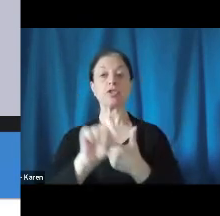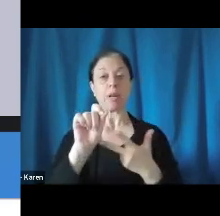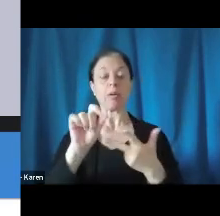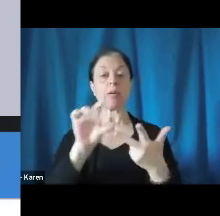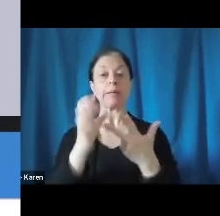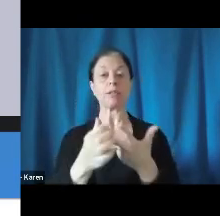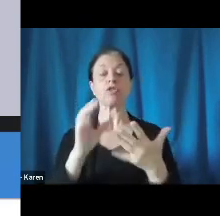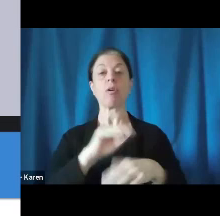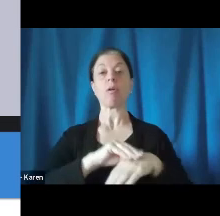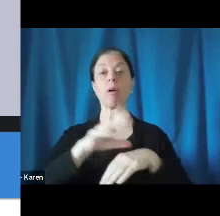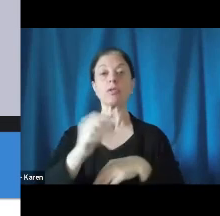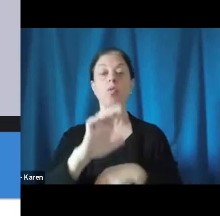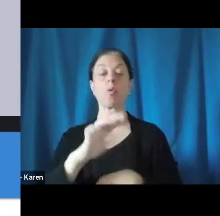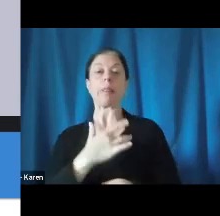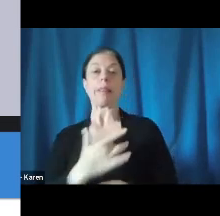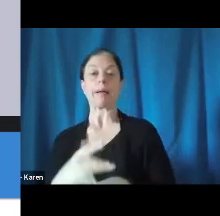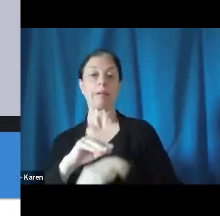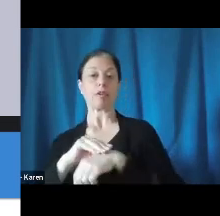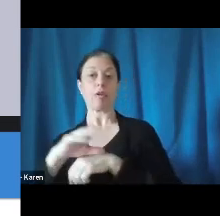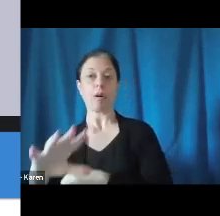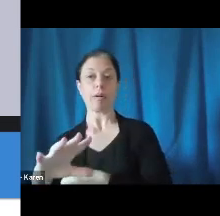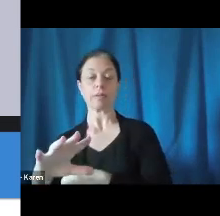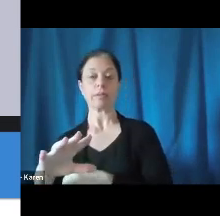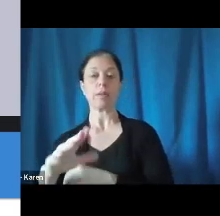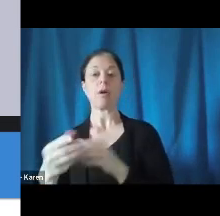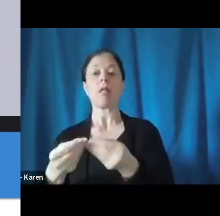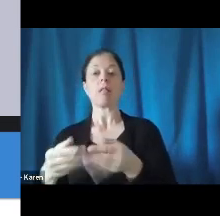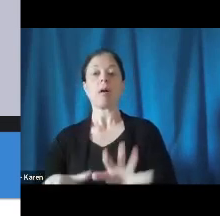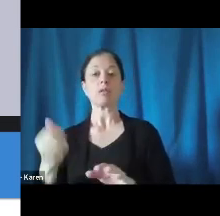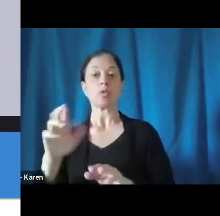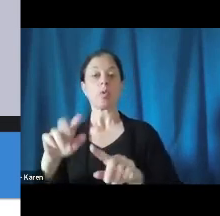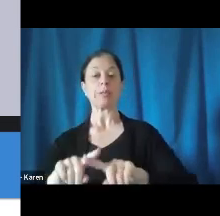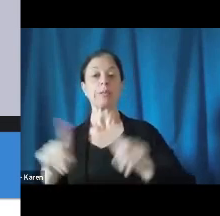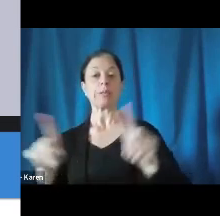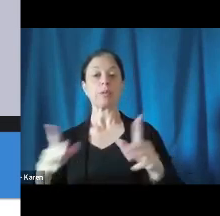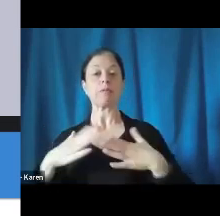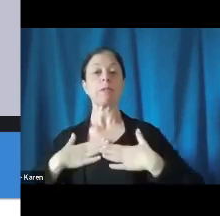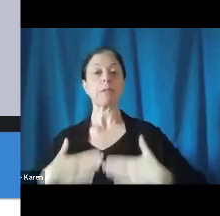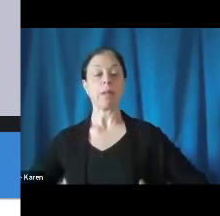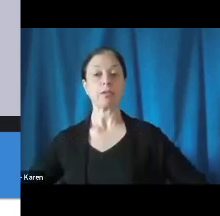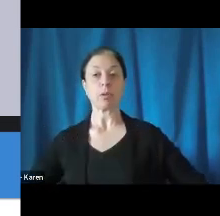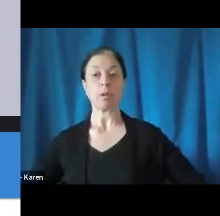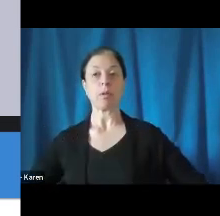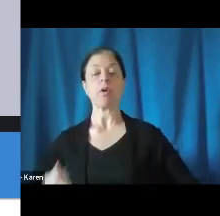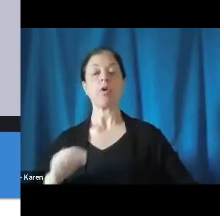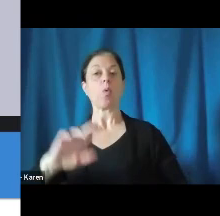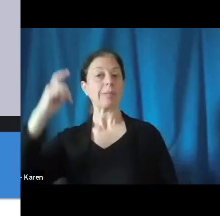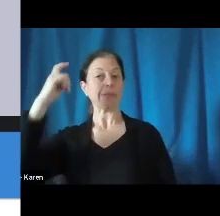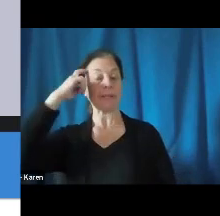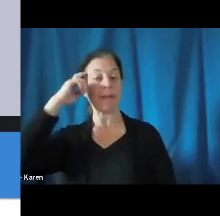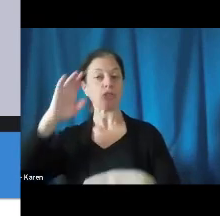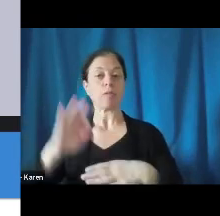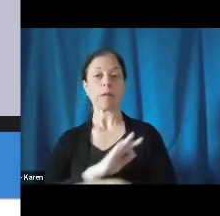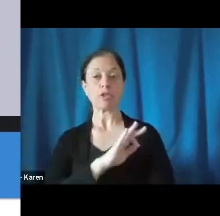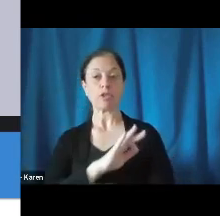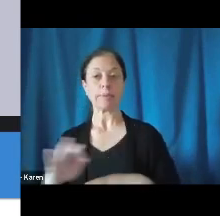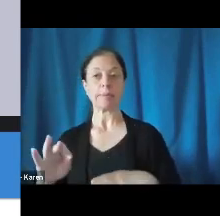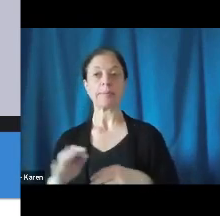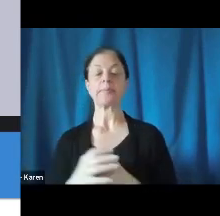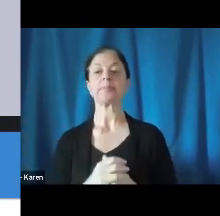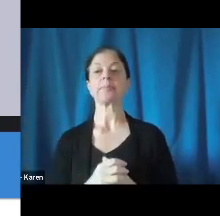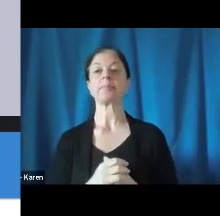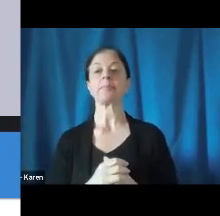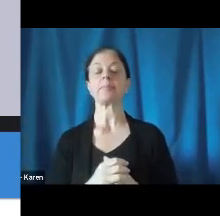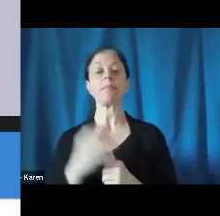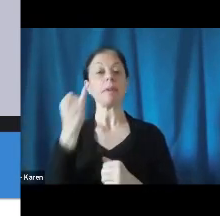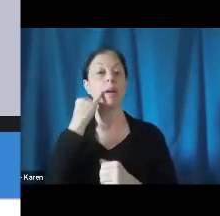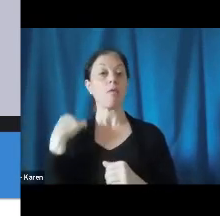impairment is defined as an injury, an